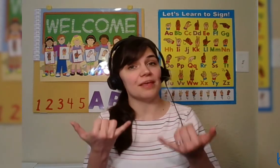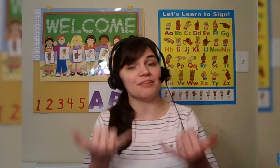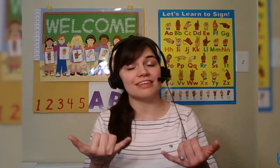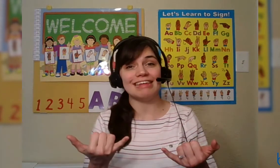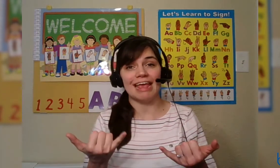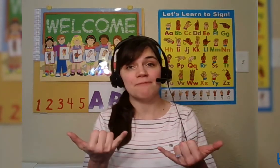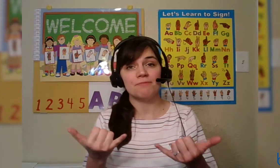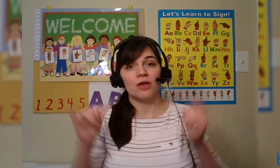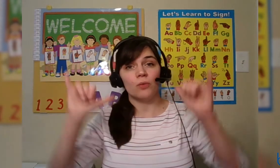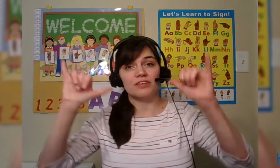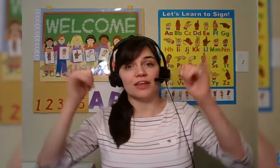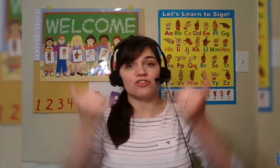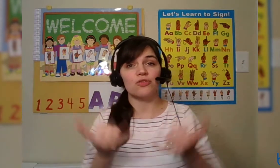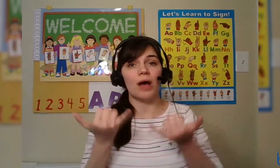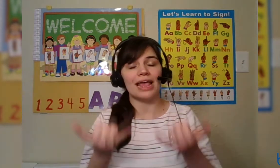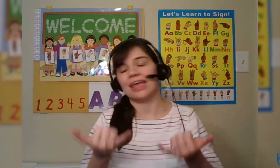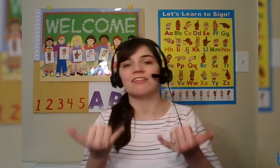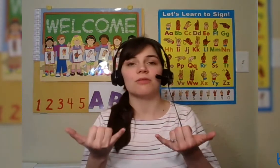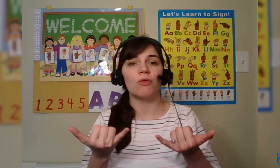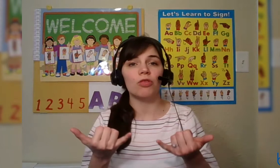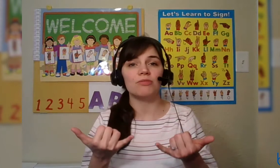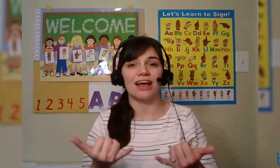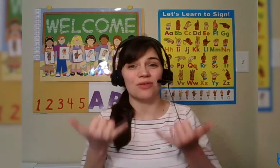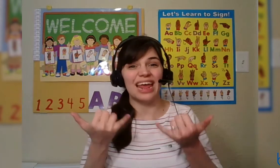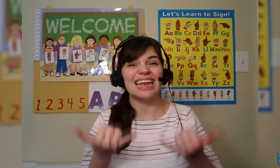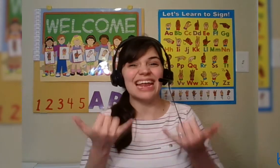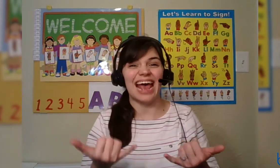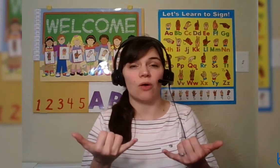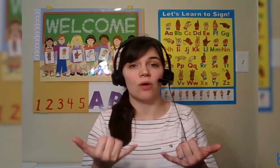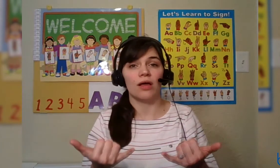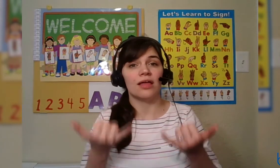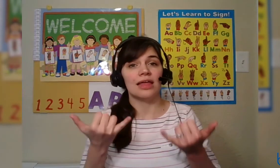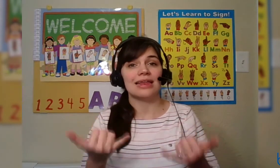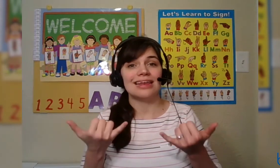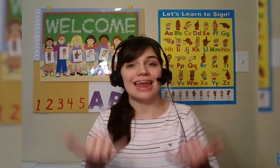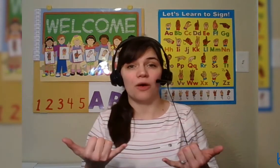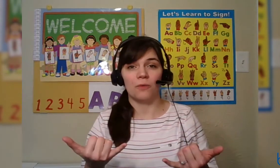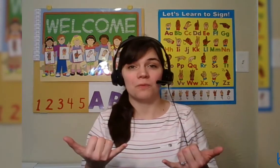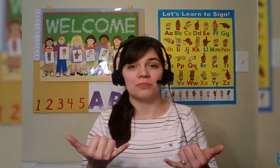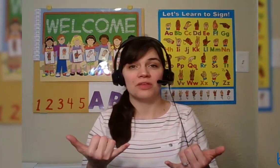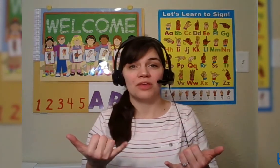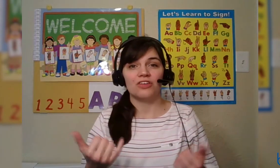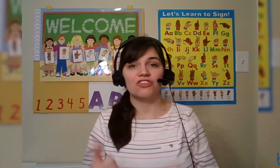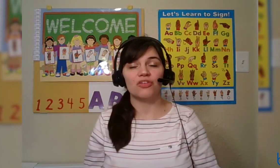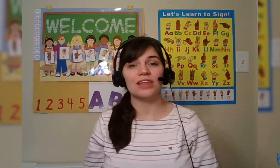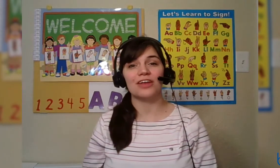same as today . We take two Y hands and pull them down: now. Now. To show later,